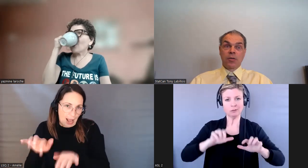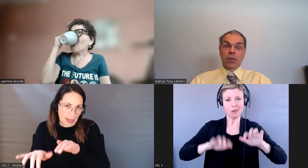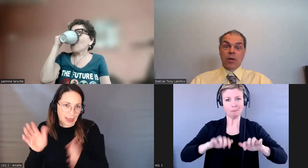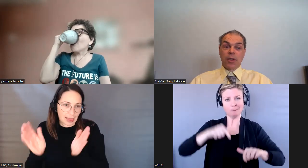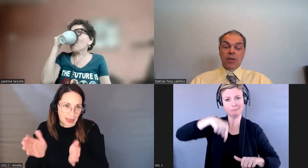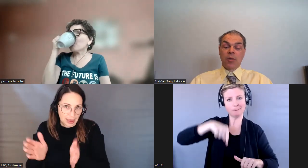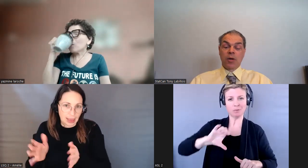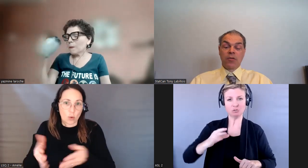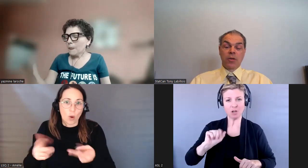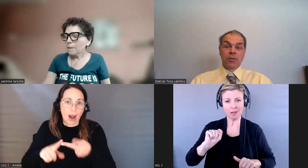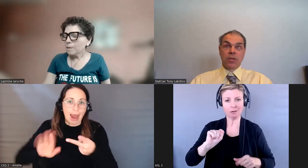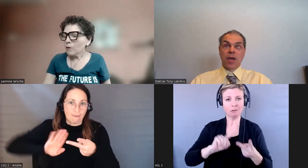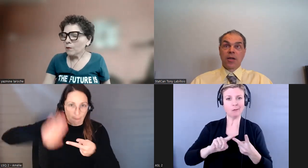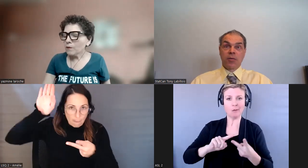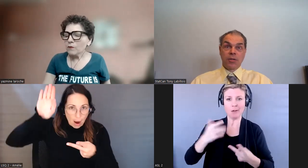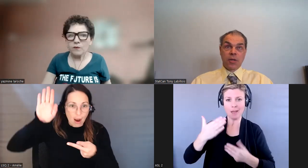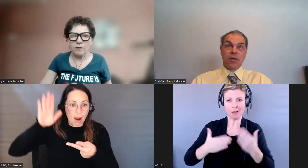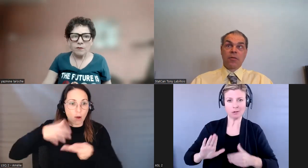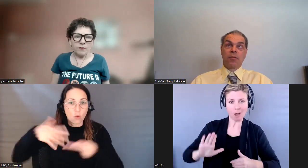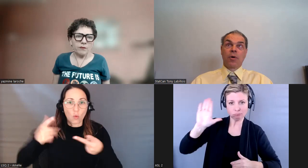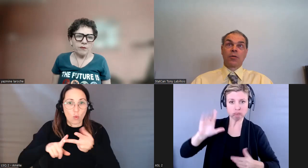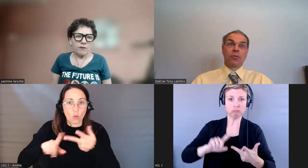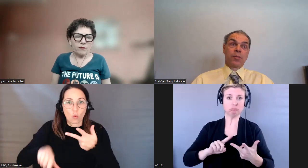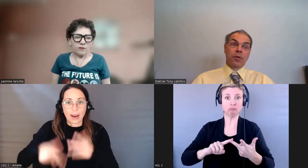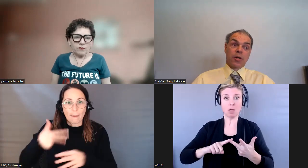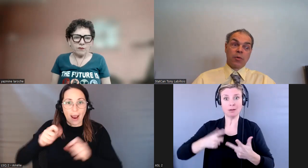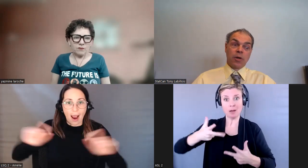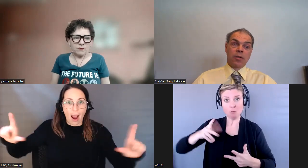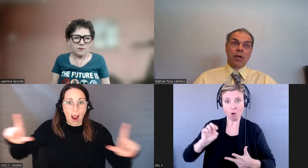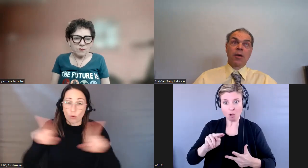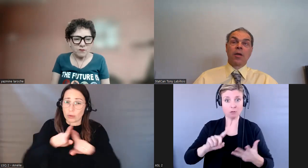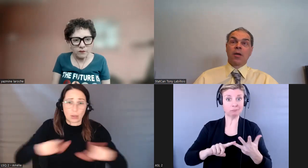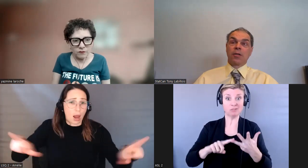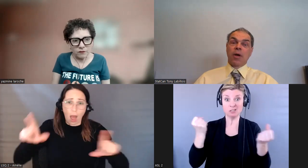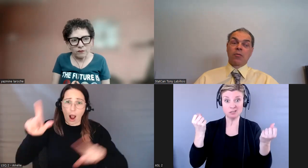showing up at the camera even using sign language if you want to open your camera and interact